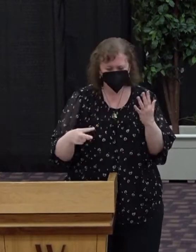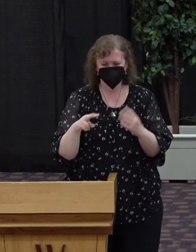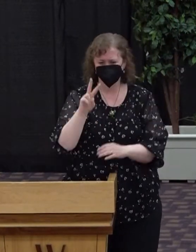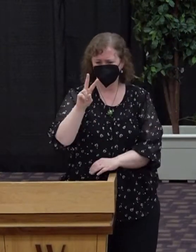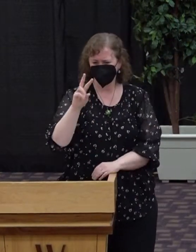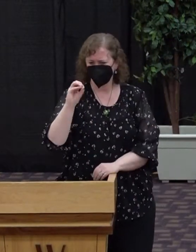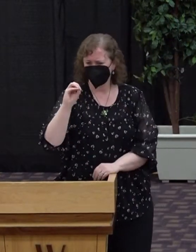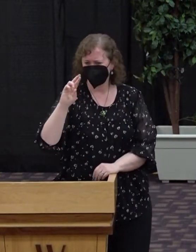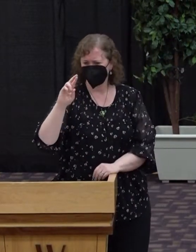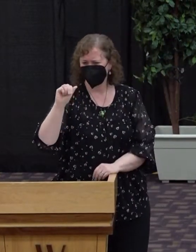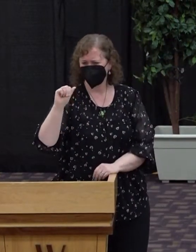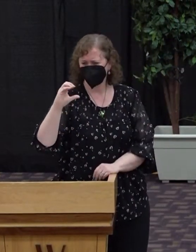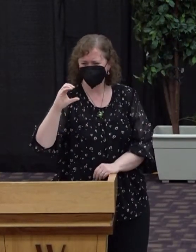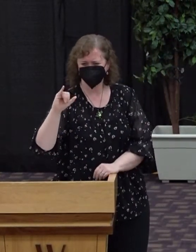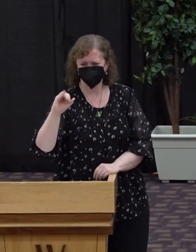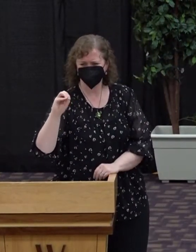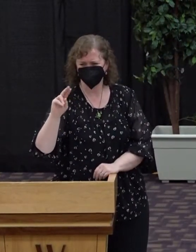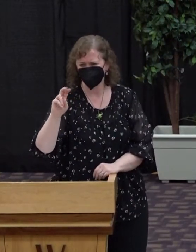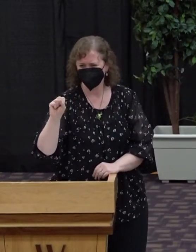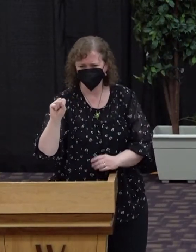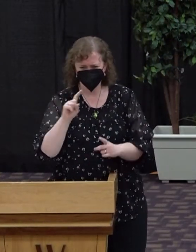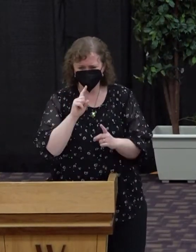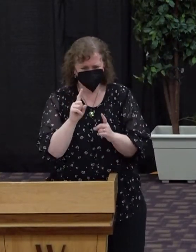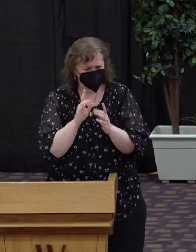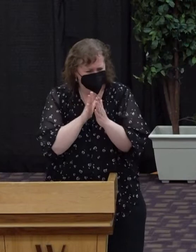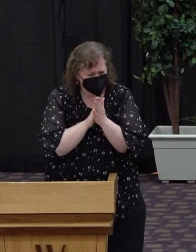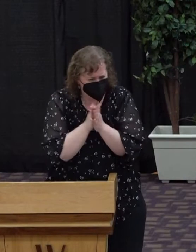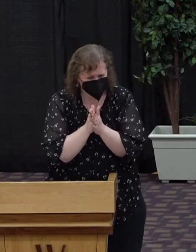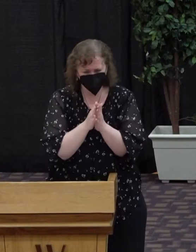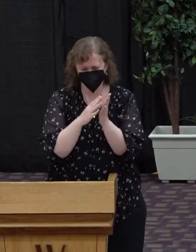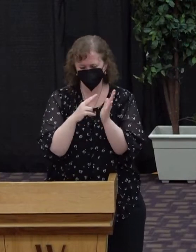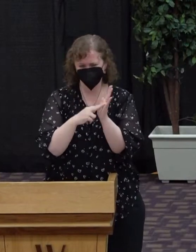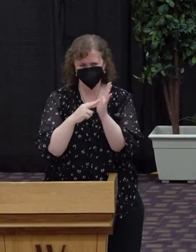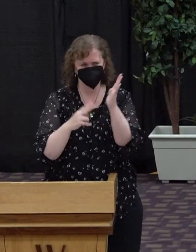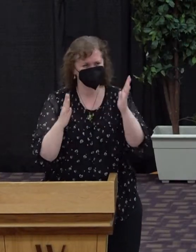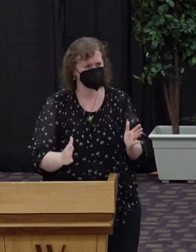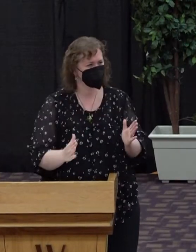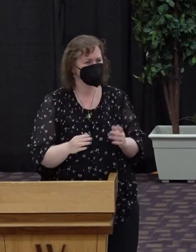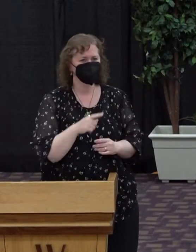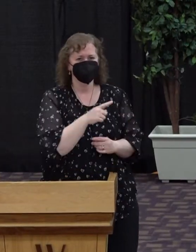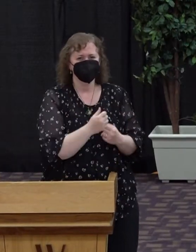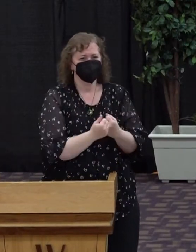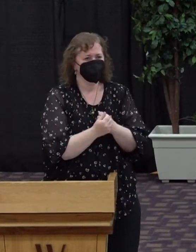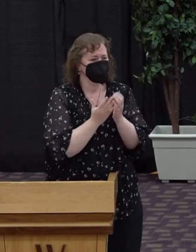This student is a voracious reader. Extremely motivated.